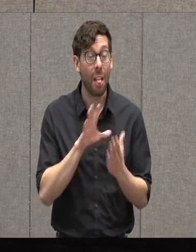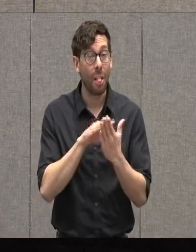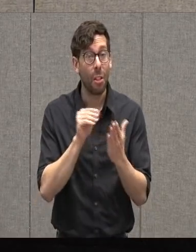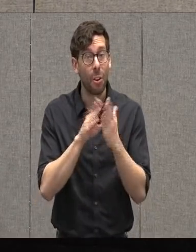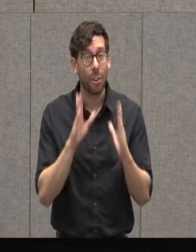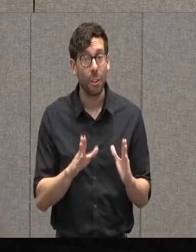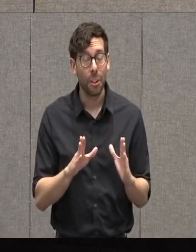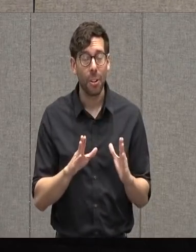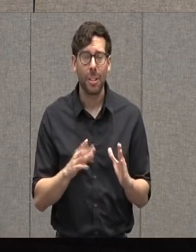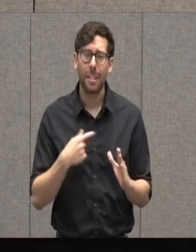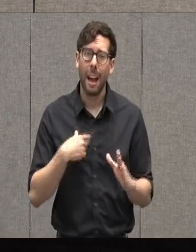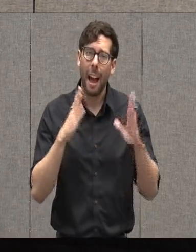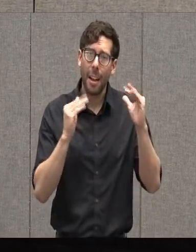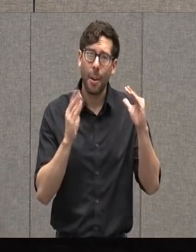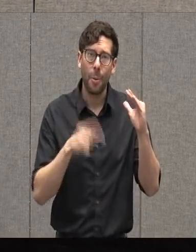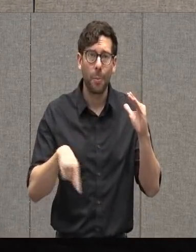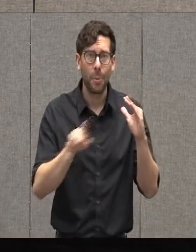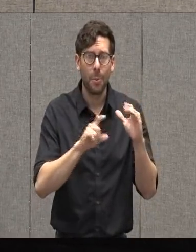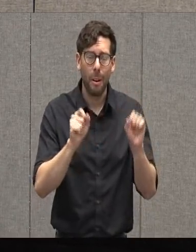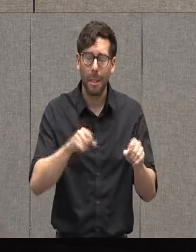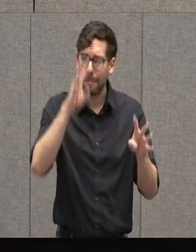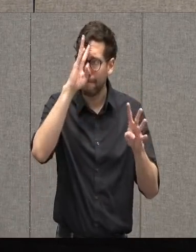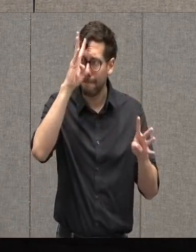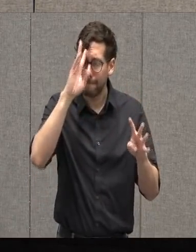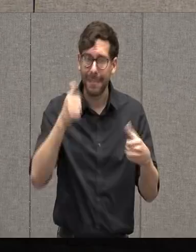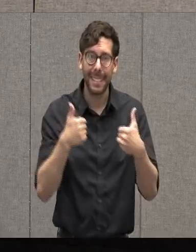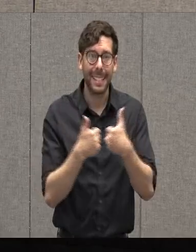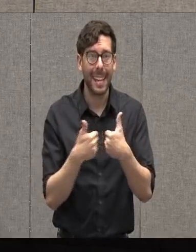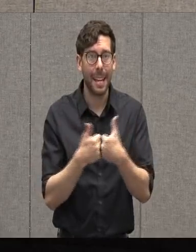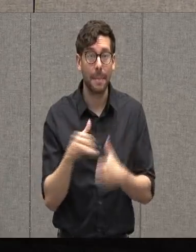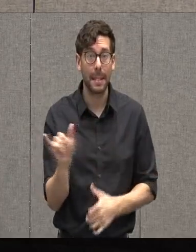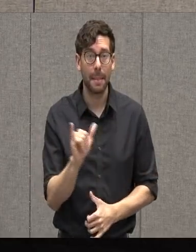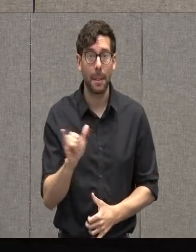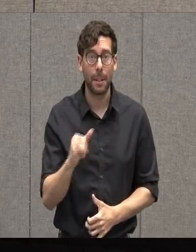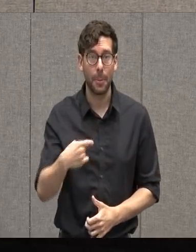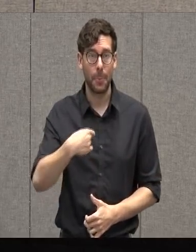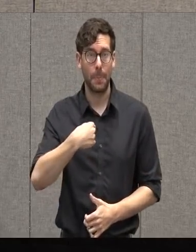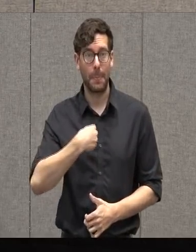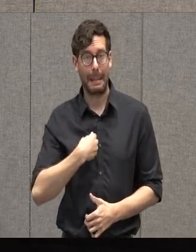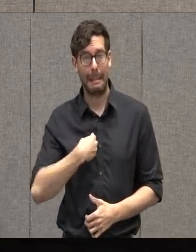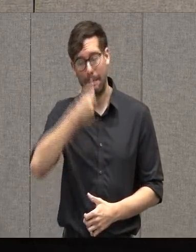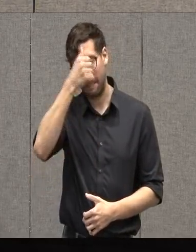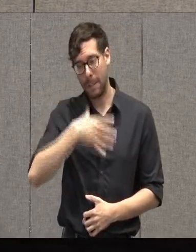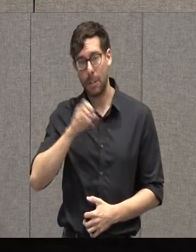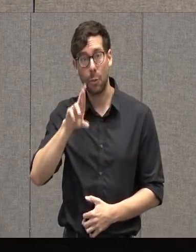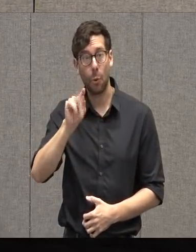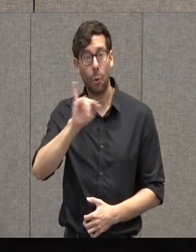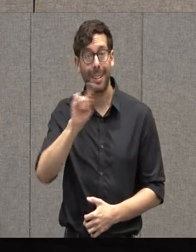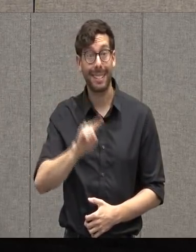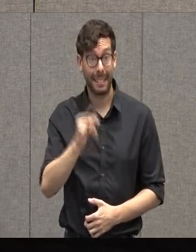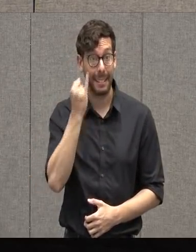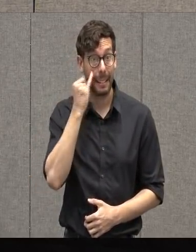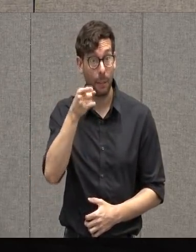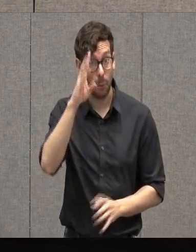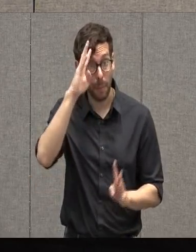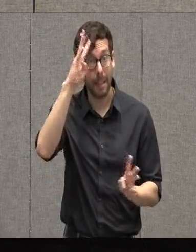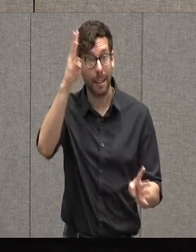like Mr. Ortiz and I just showed you. If you do, please share it with us. Thank you for watching @Home with APS.